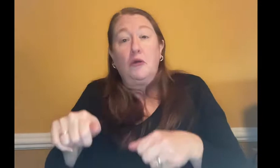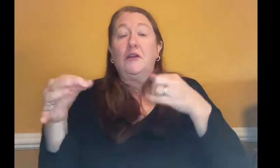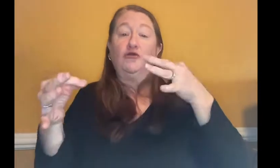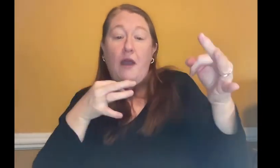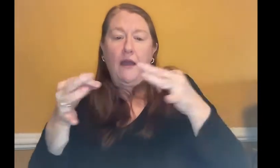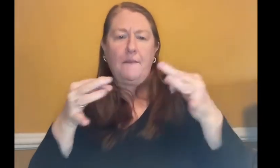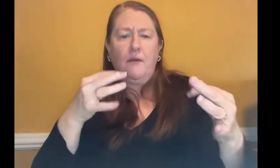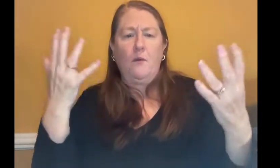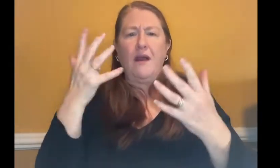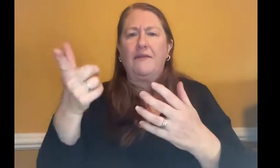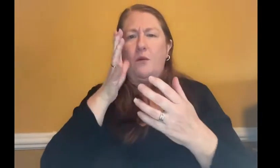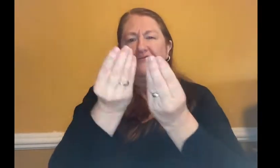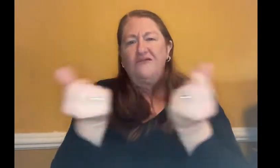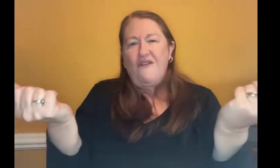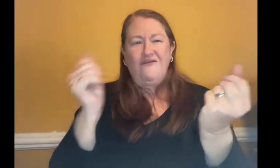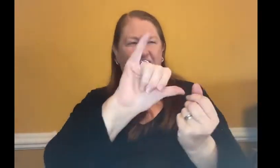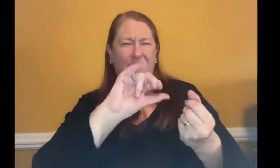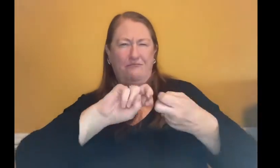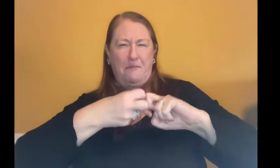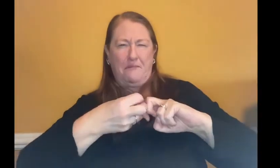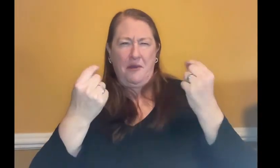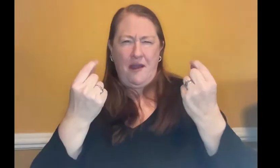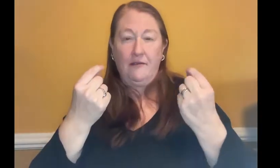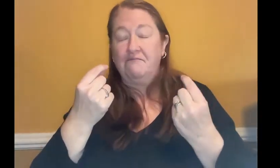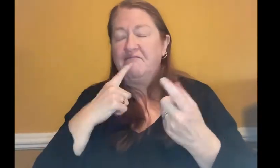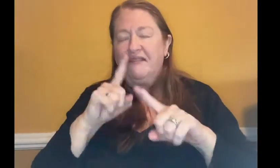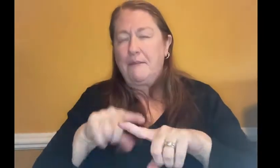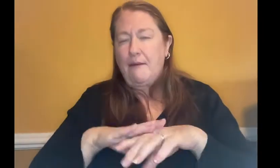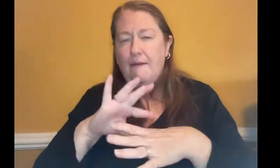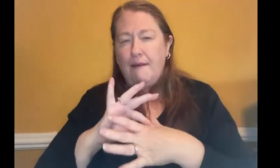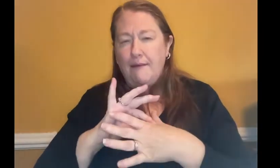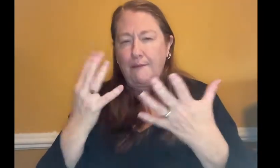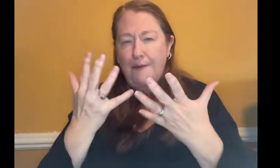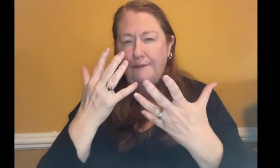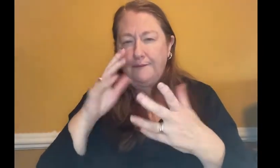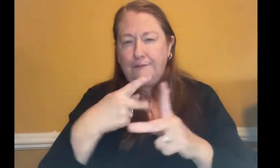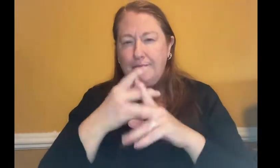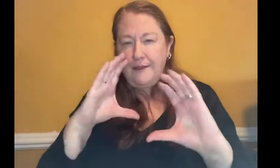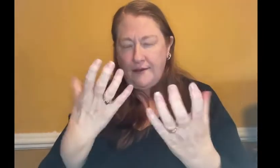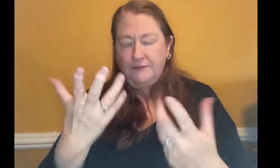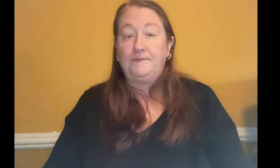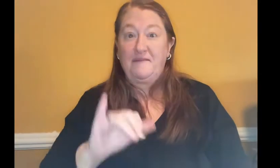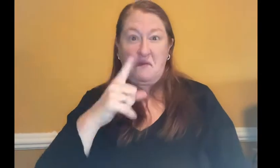Describe how they would solve the unfamiliar problem (this is a content related class).